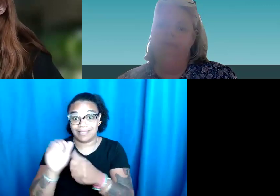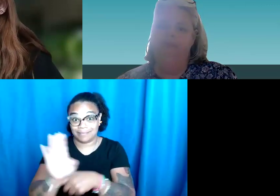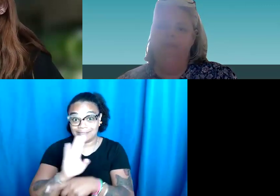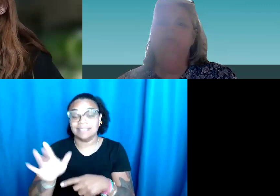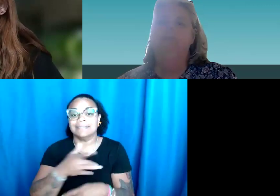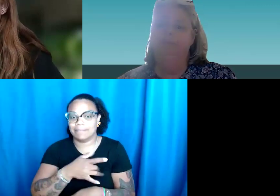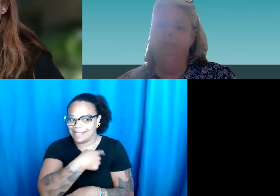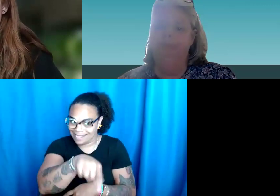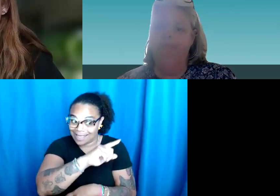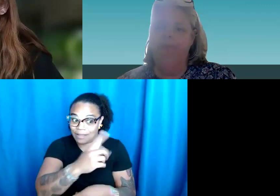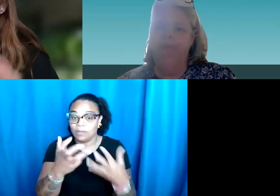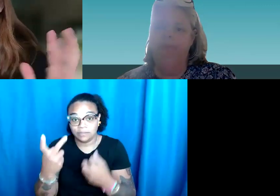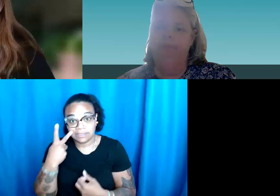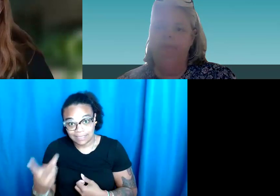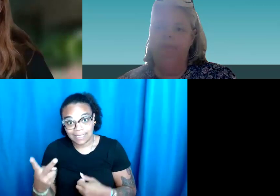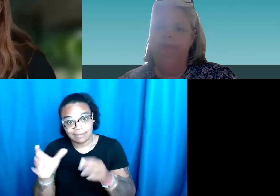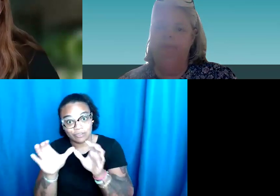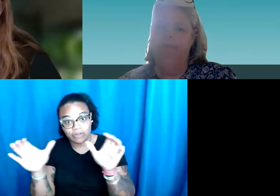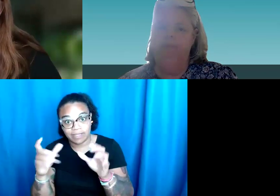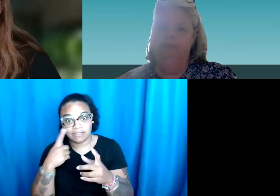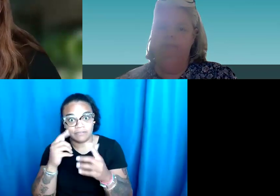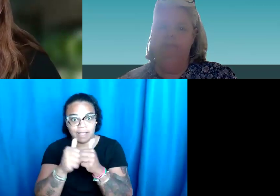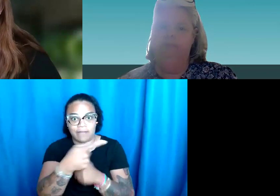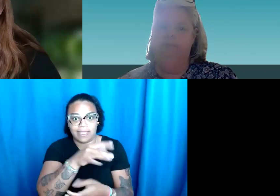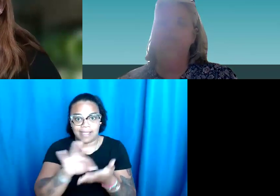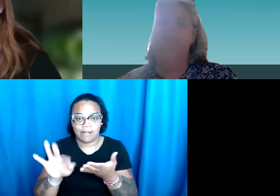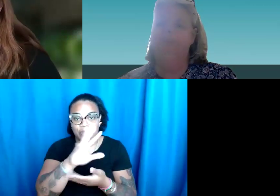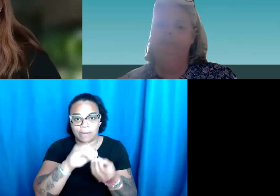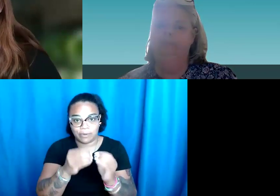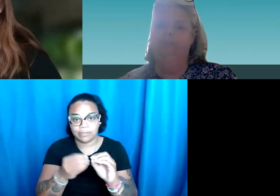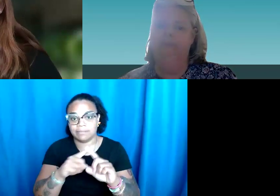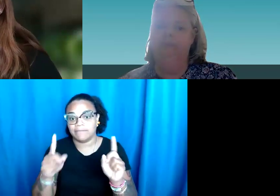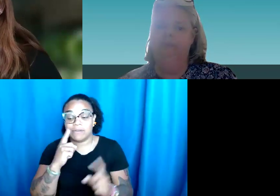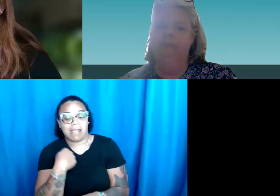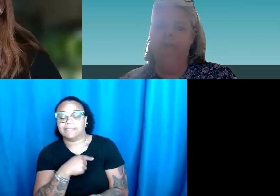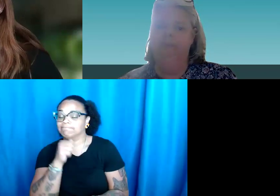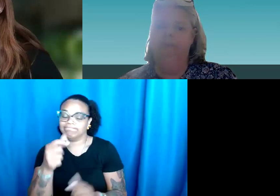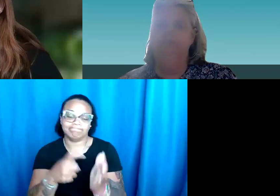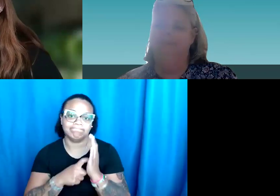that for how they count their numbers. But for us it is not a requirement.